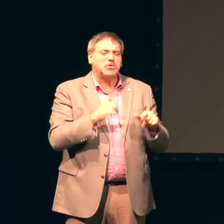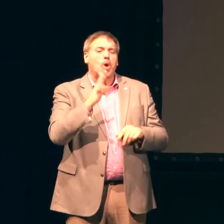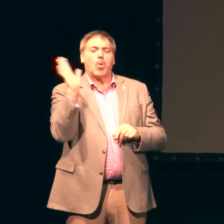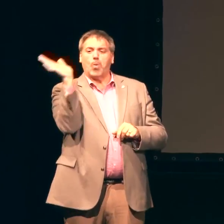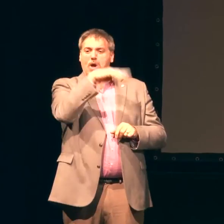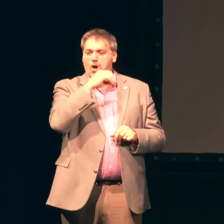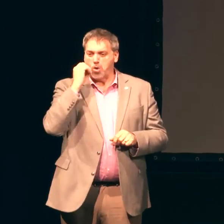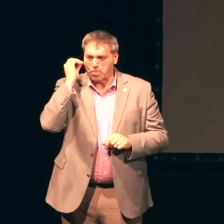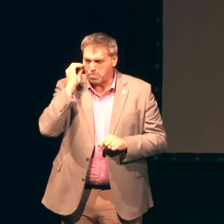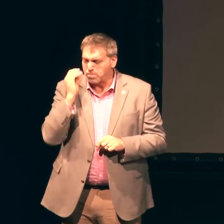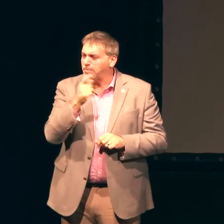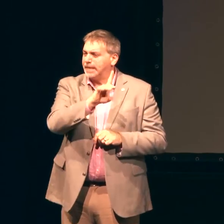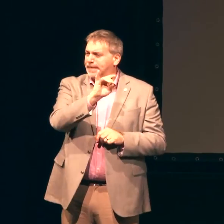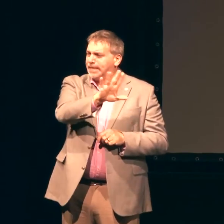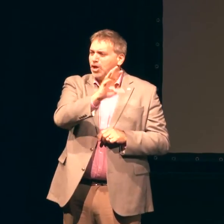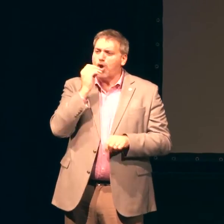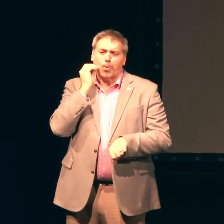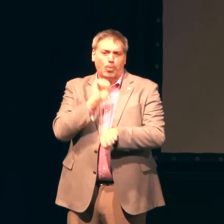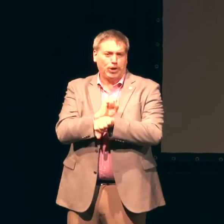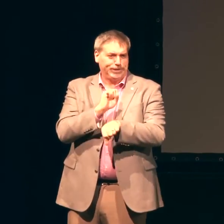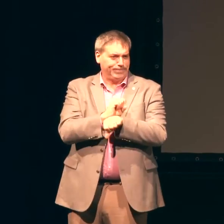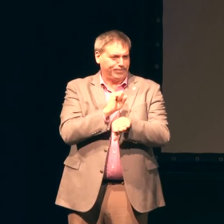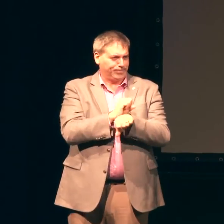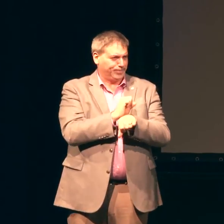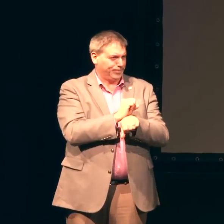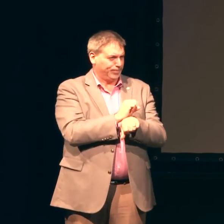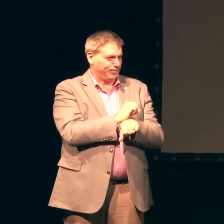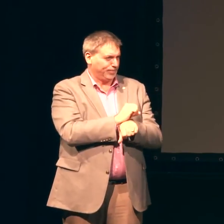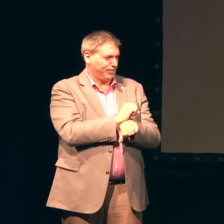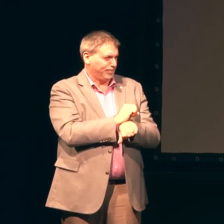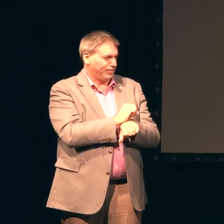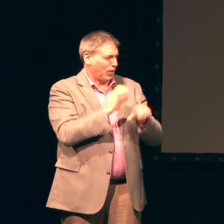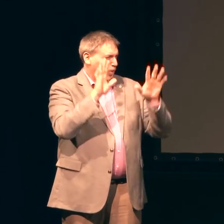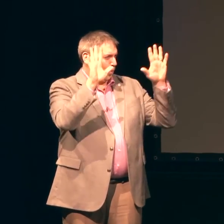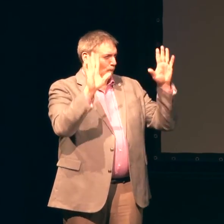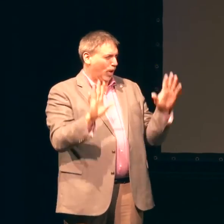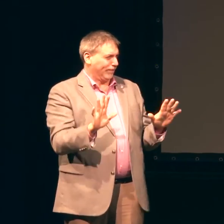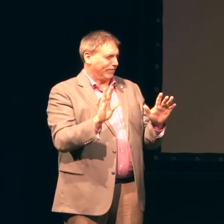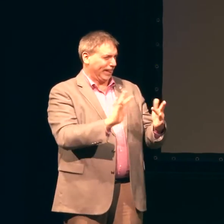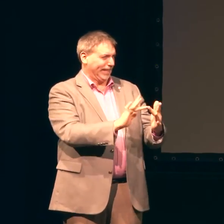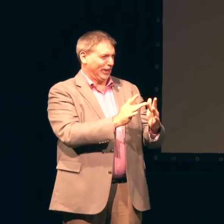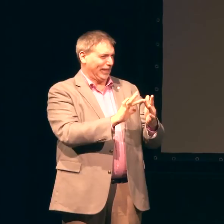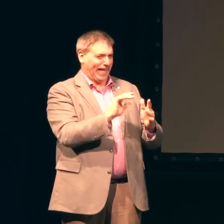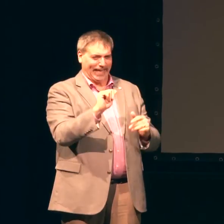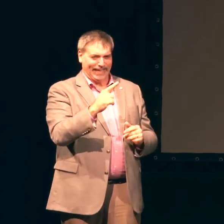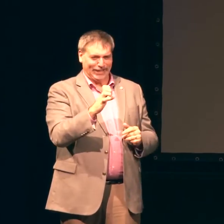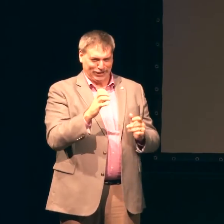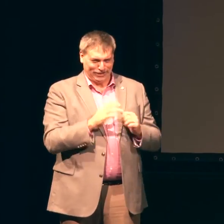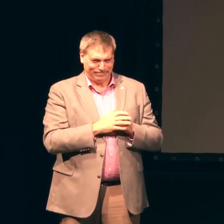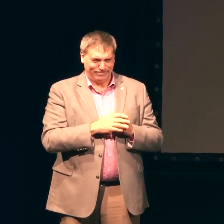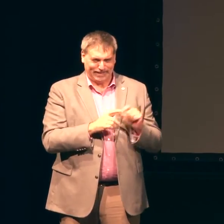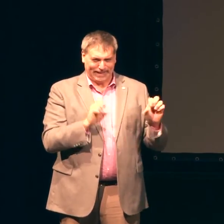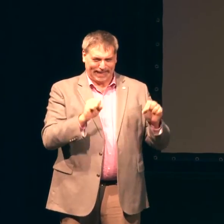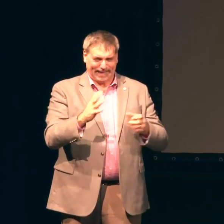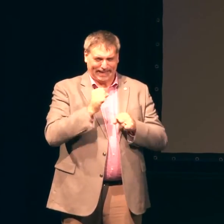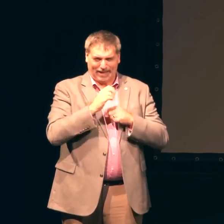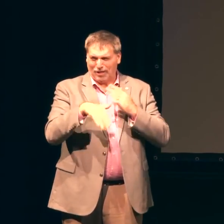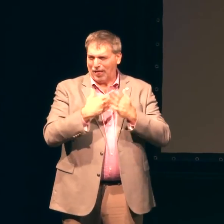implant and let my child speak, she was a bit confused about the two options so she went home and did homework, wonderful internet